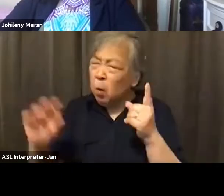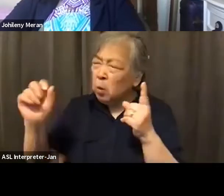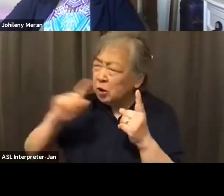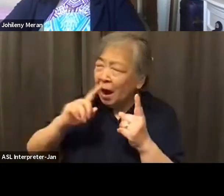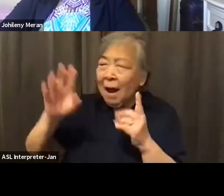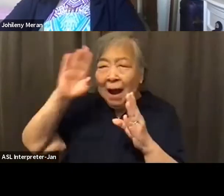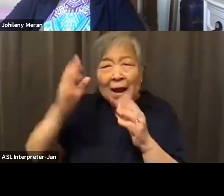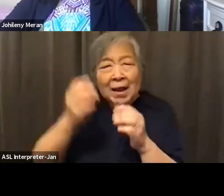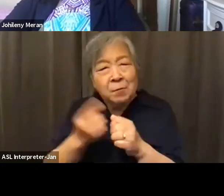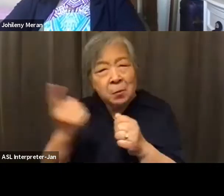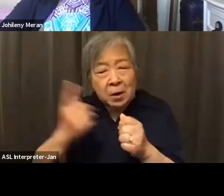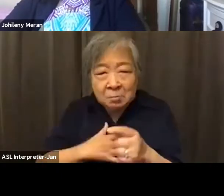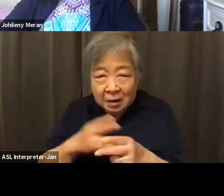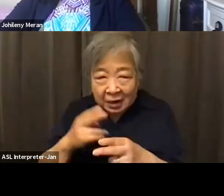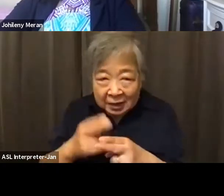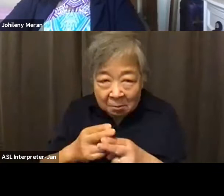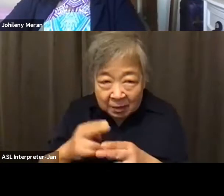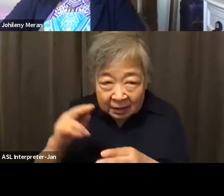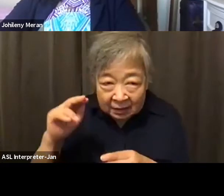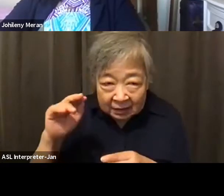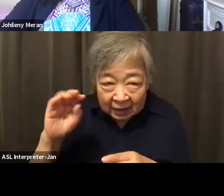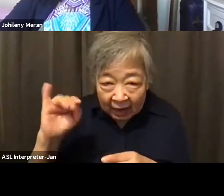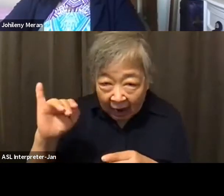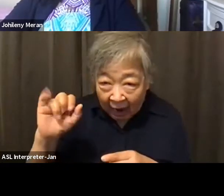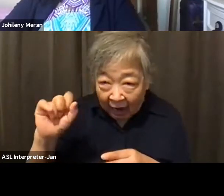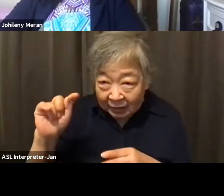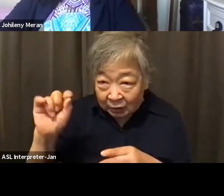My name is Istou, and I'm coming from New York City.